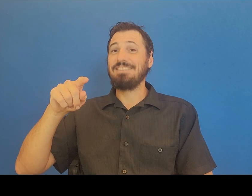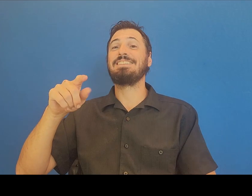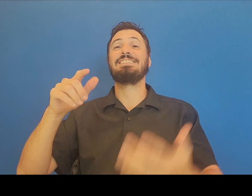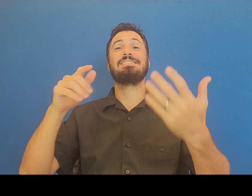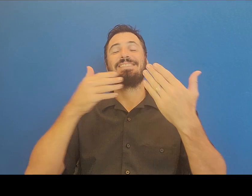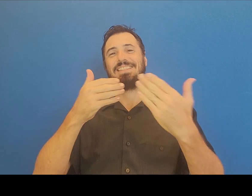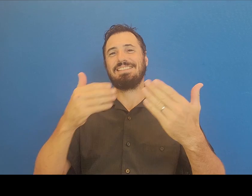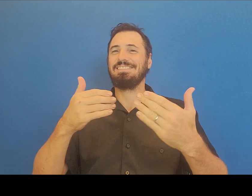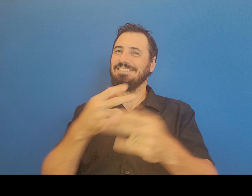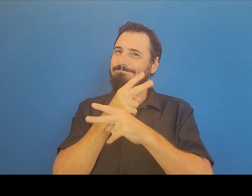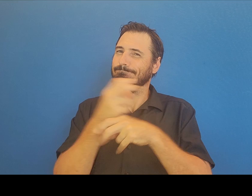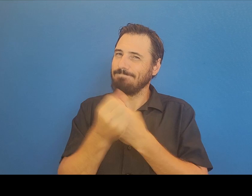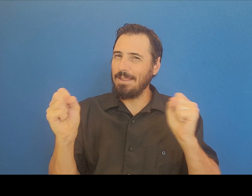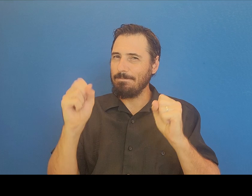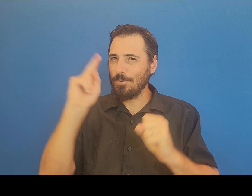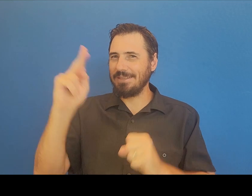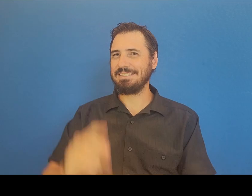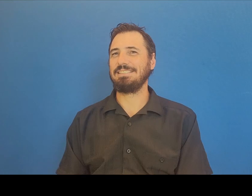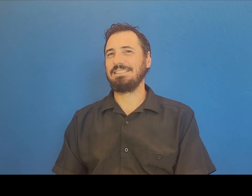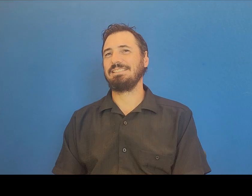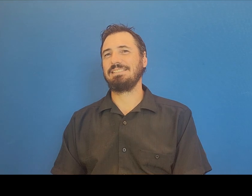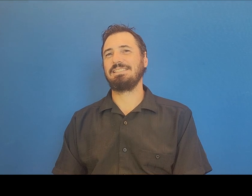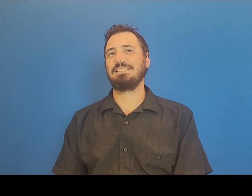Until then… Mahalo and stay safe, Kaua‘i!